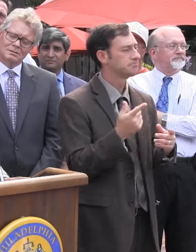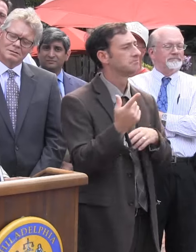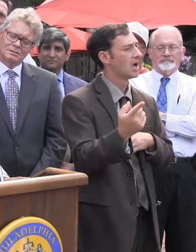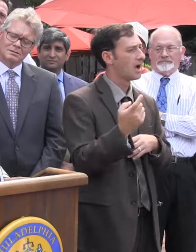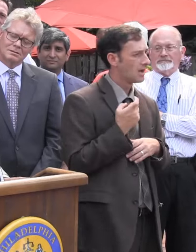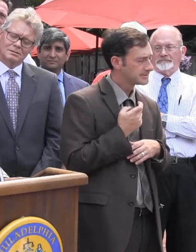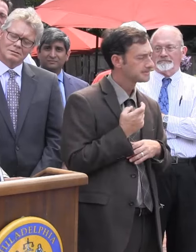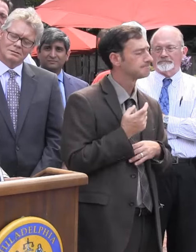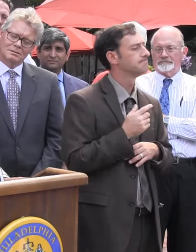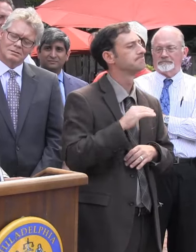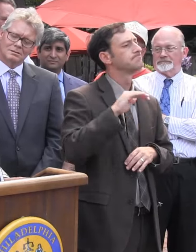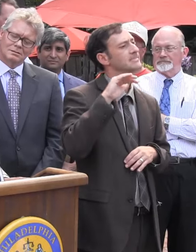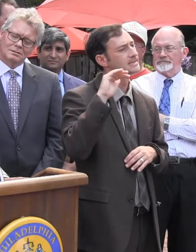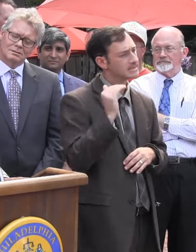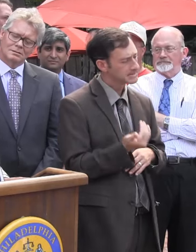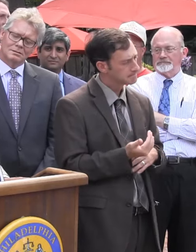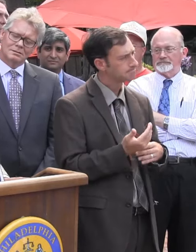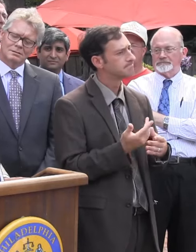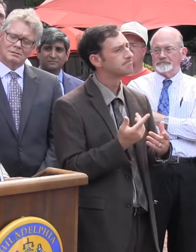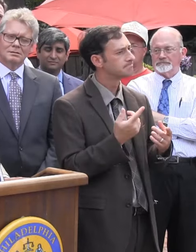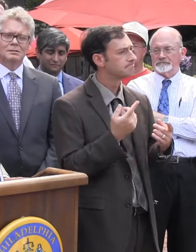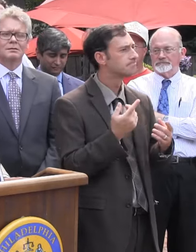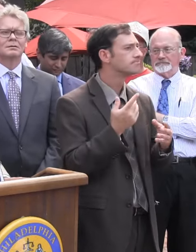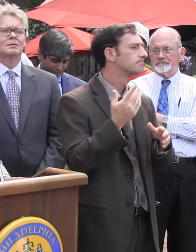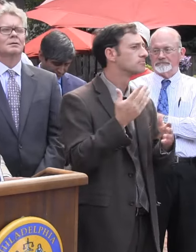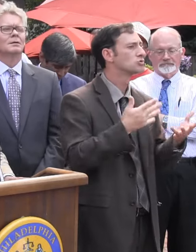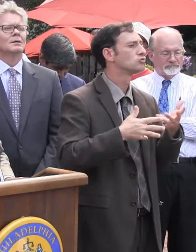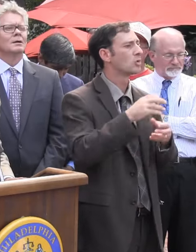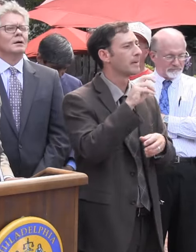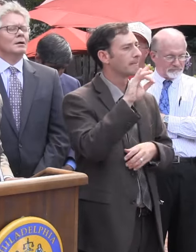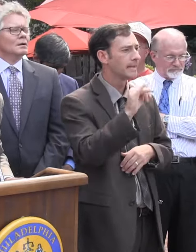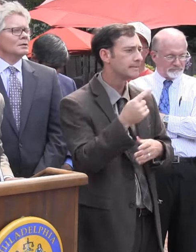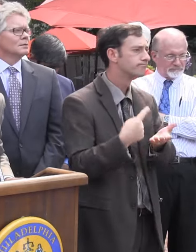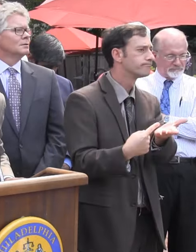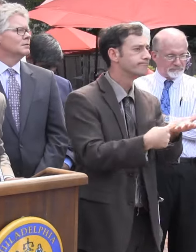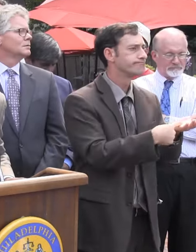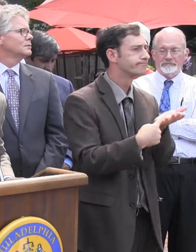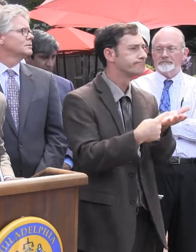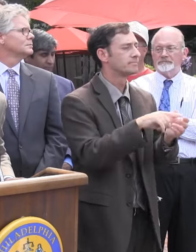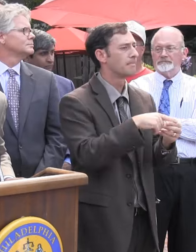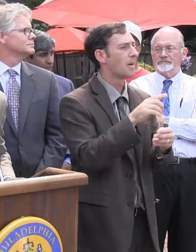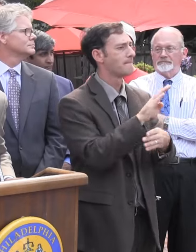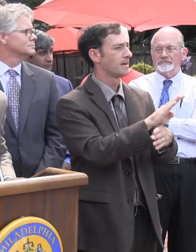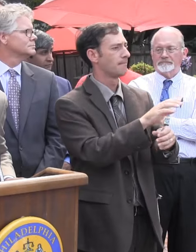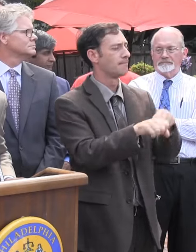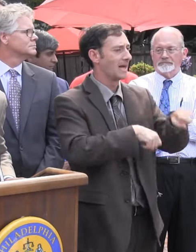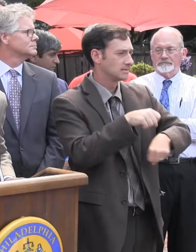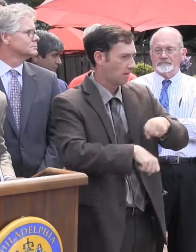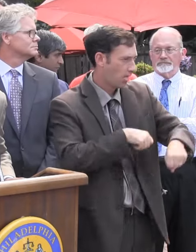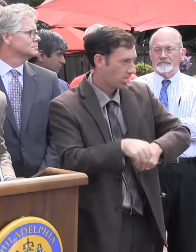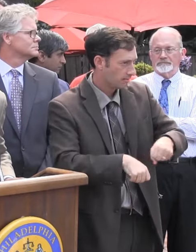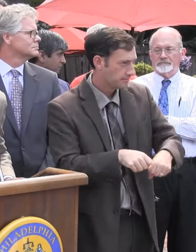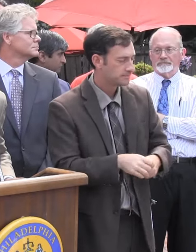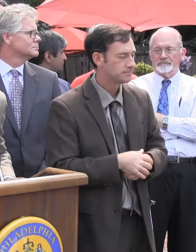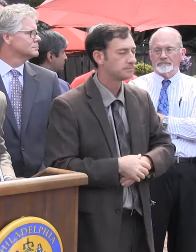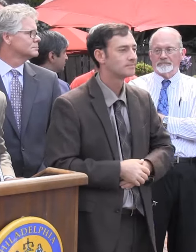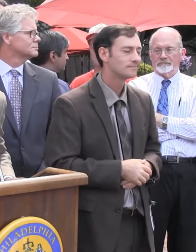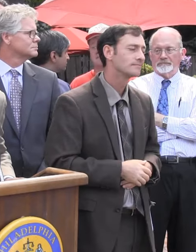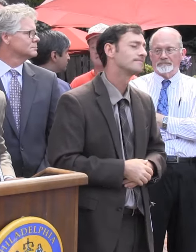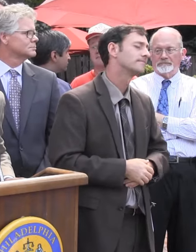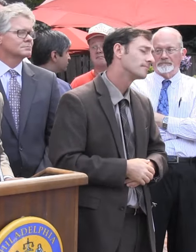and there seems to be some activity in the social media world about bicycles. Other than